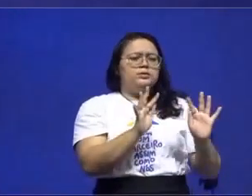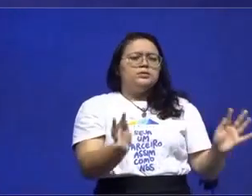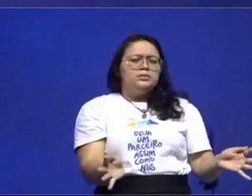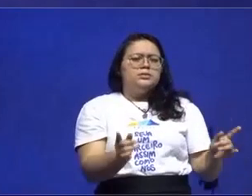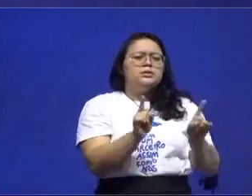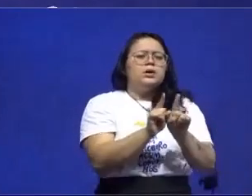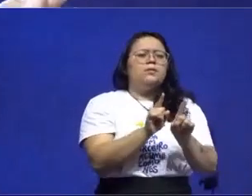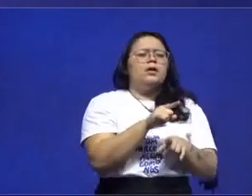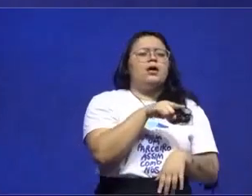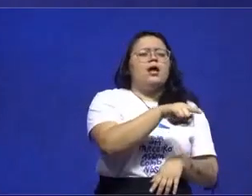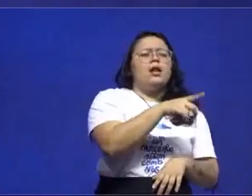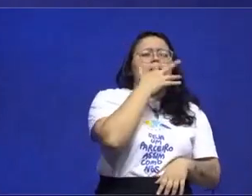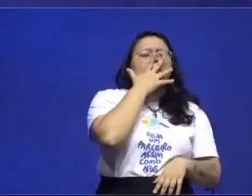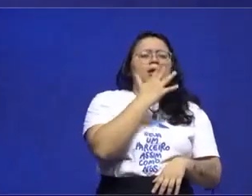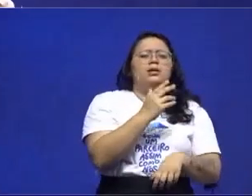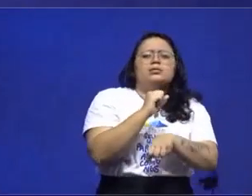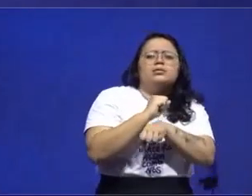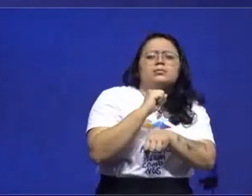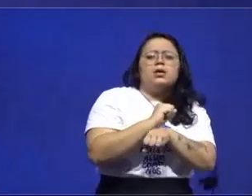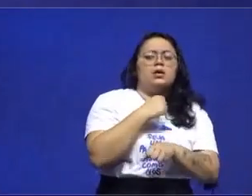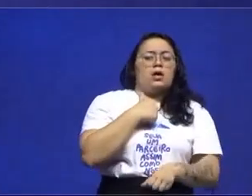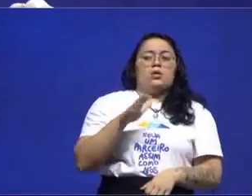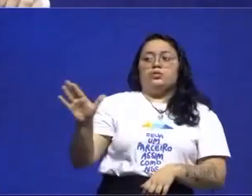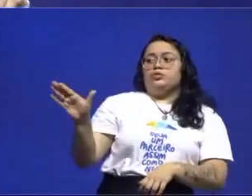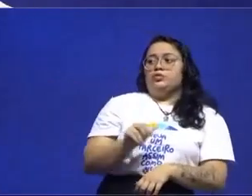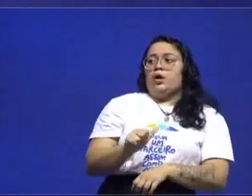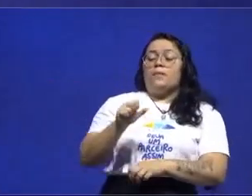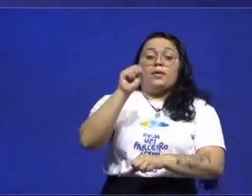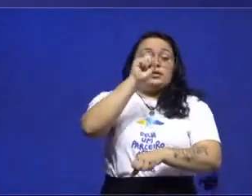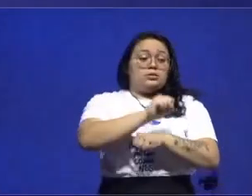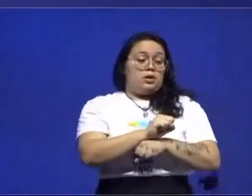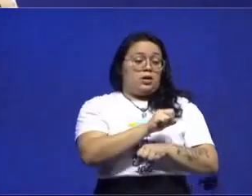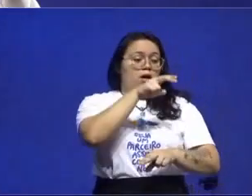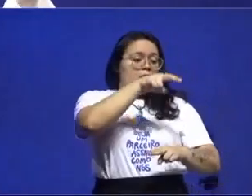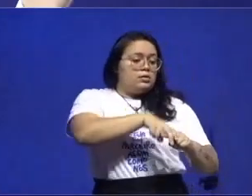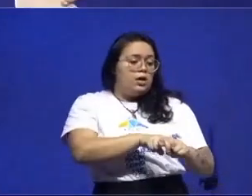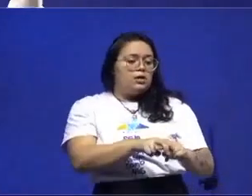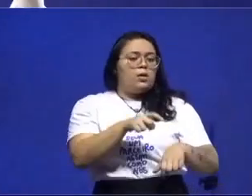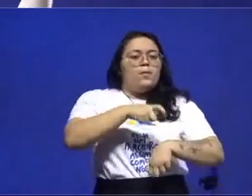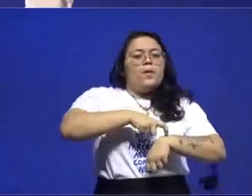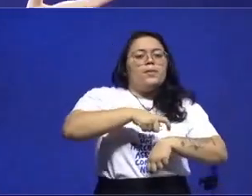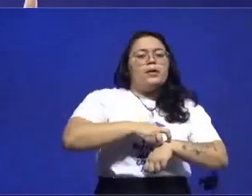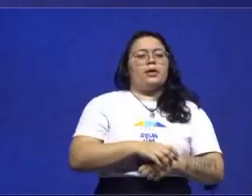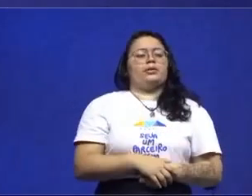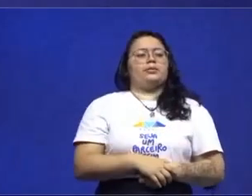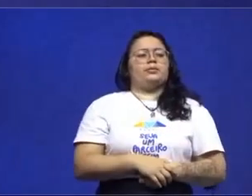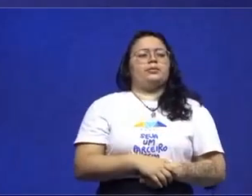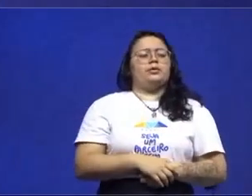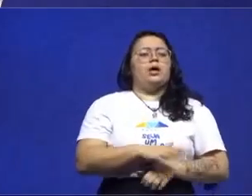it to come when the person calls you feel when the person asks to sit down answer simple commands and this